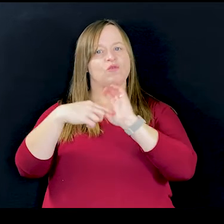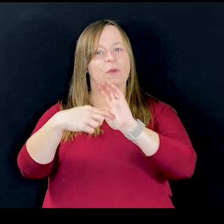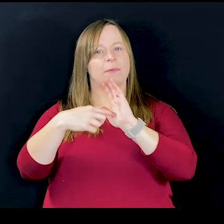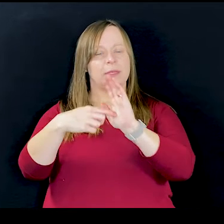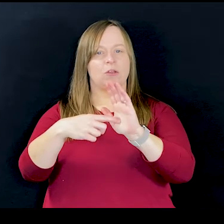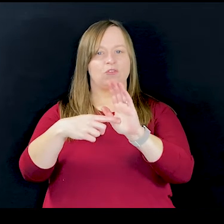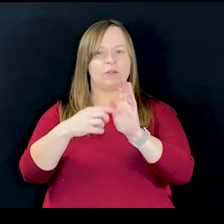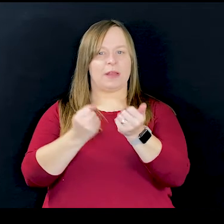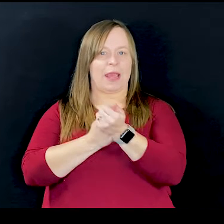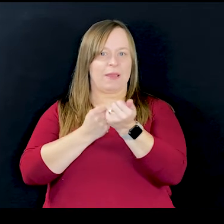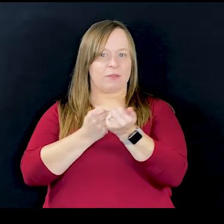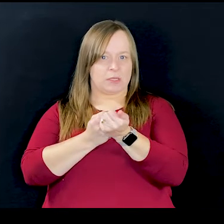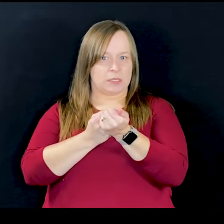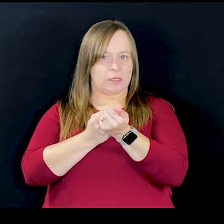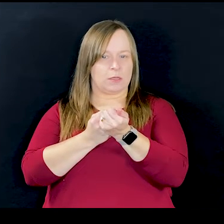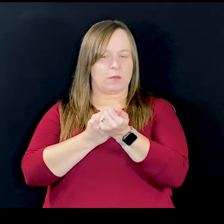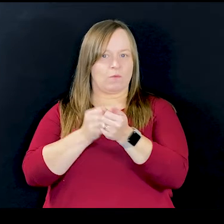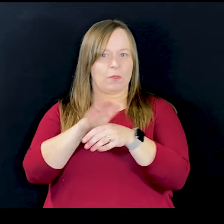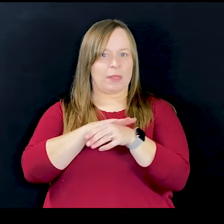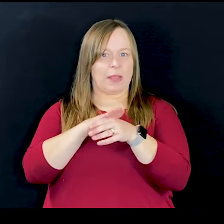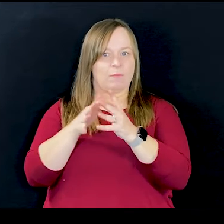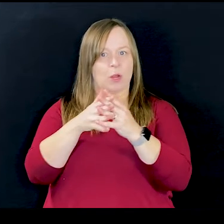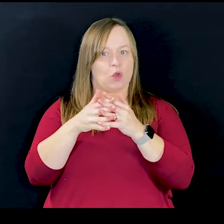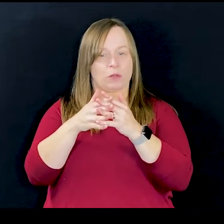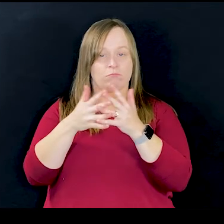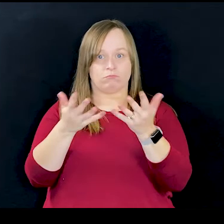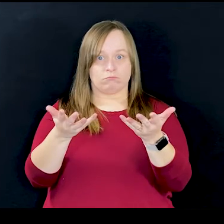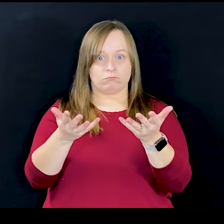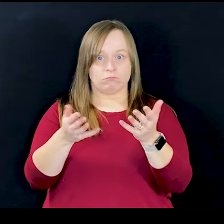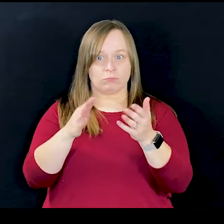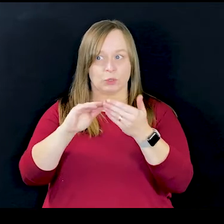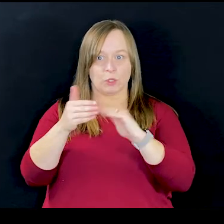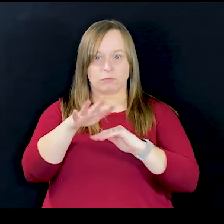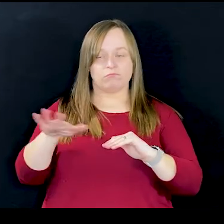representation and advocacy to the Native American communities.